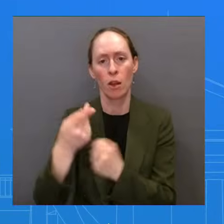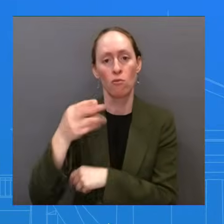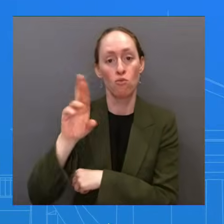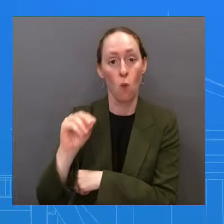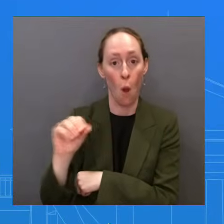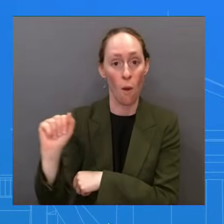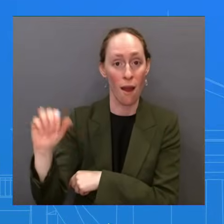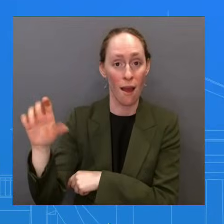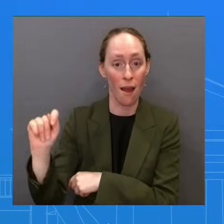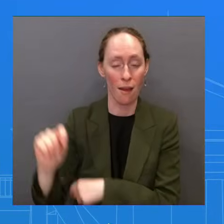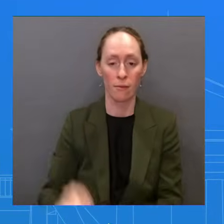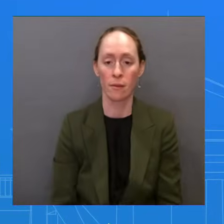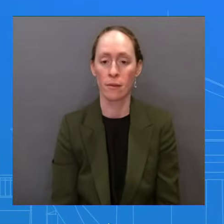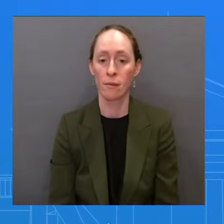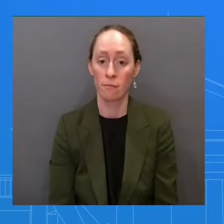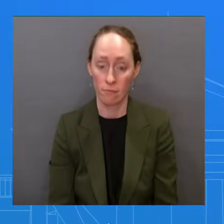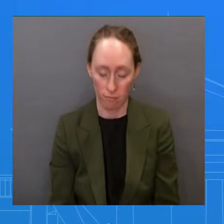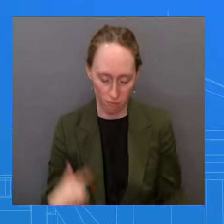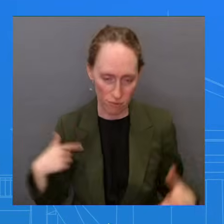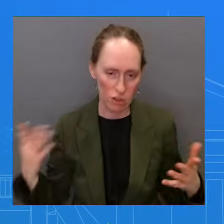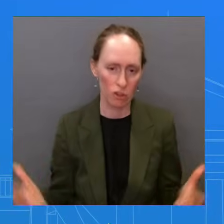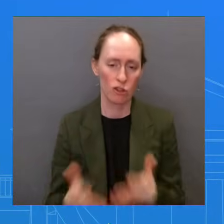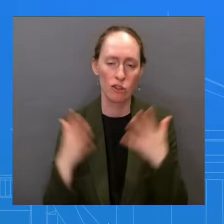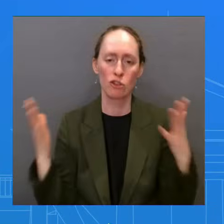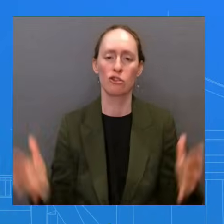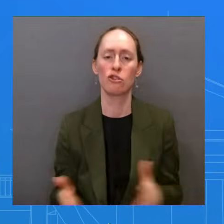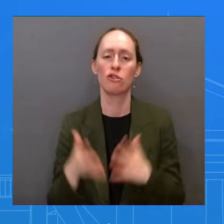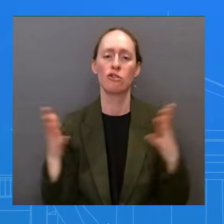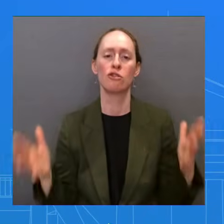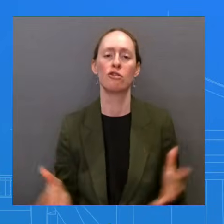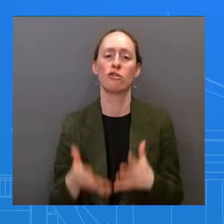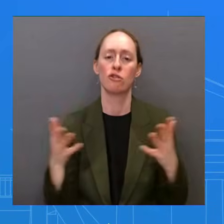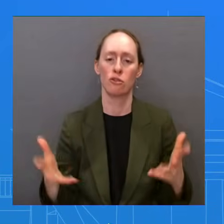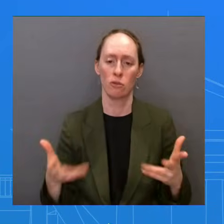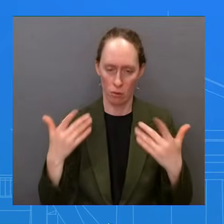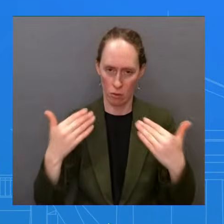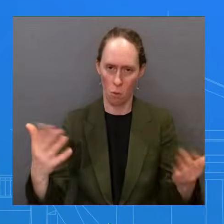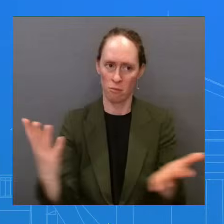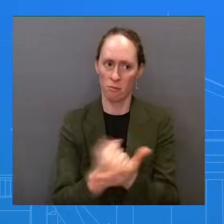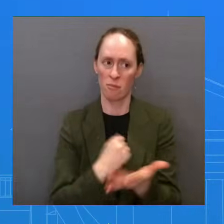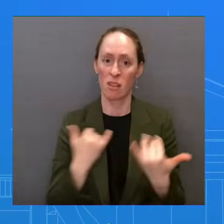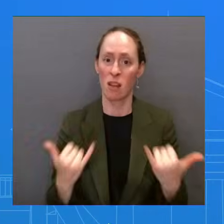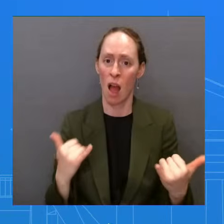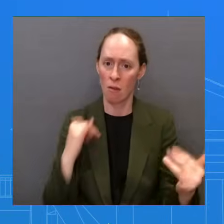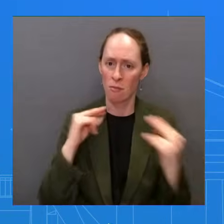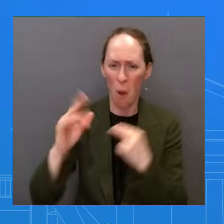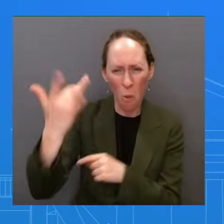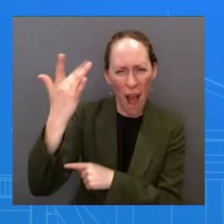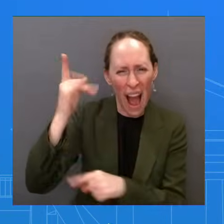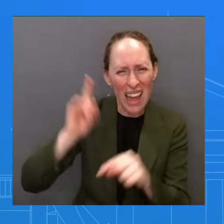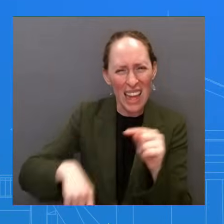But we are always very mindful. The Press: Why can't you speak about an ongoing strike? Is that a -- why is a policy? Ms. Jean-Pierre: Look, I -- look,